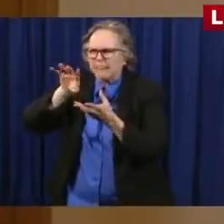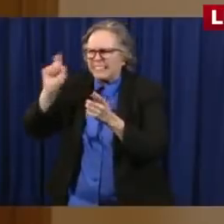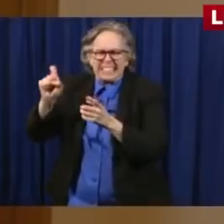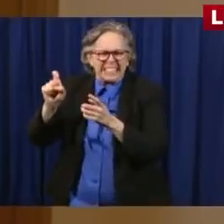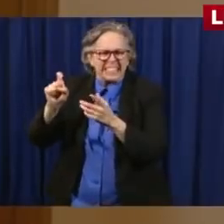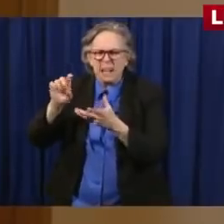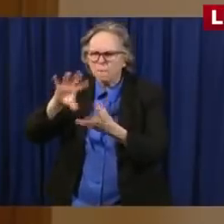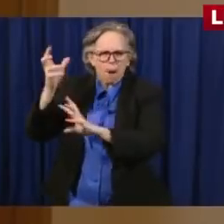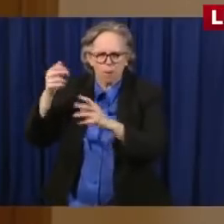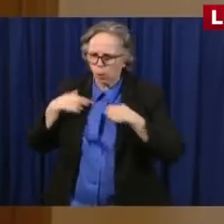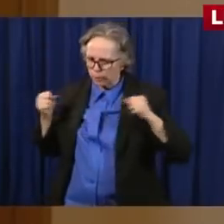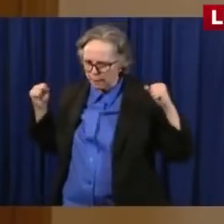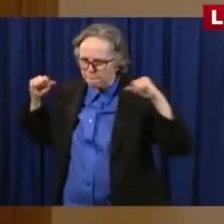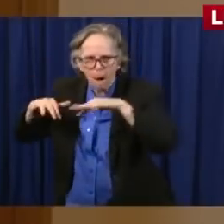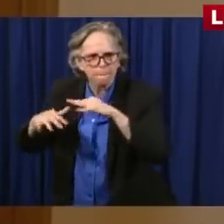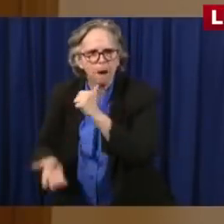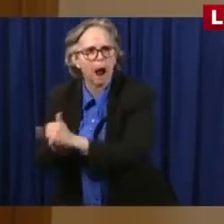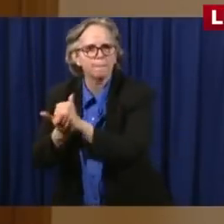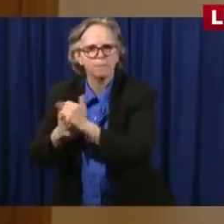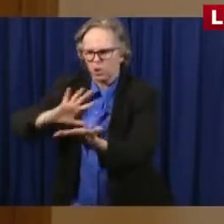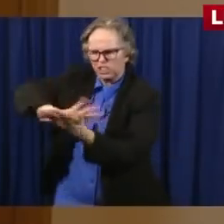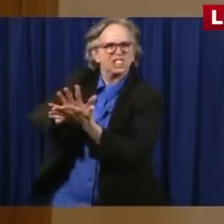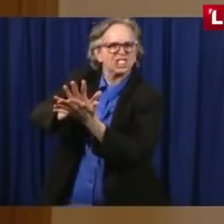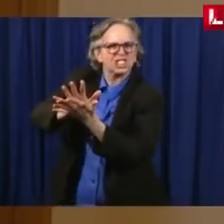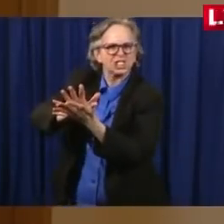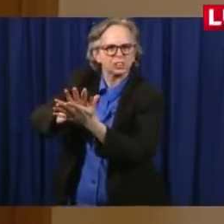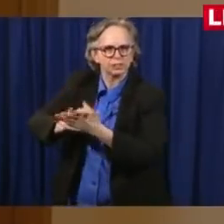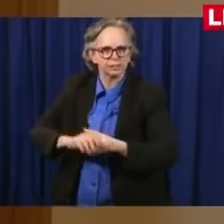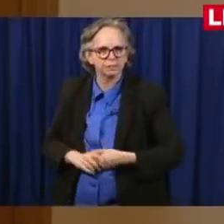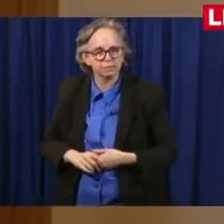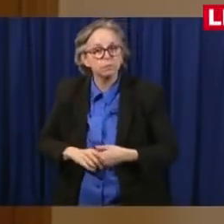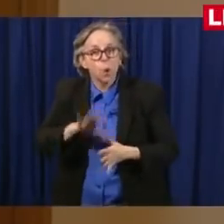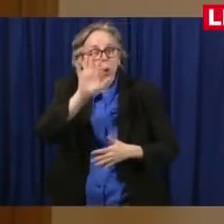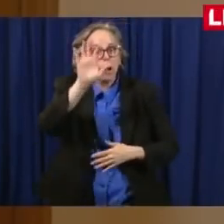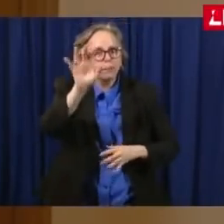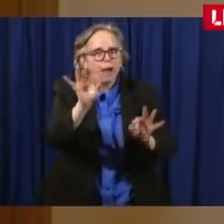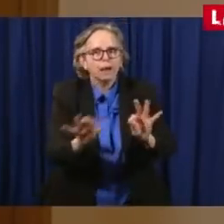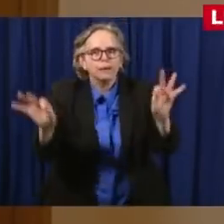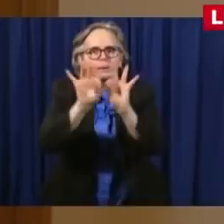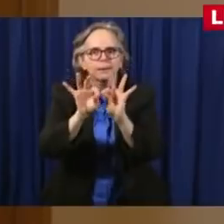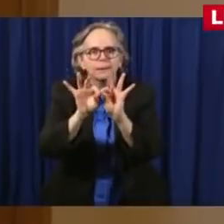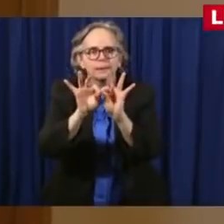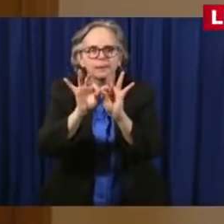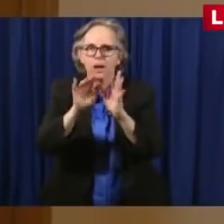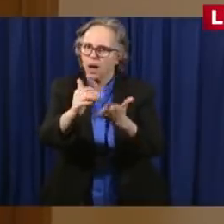OUR BEST EXPERTS ARE COMING ALONGSIDE EACH INCIDENT AND CRUSHING IT.